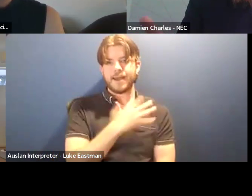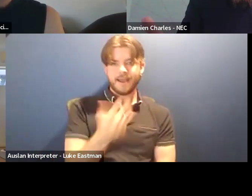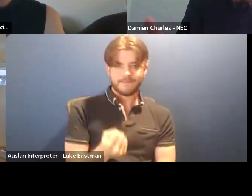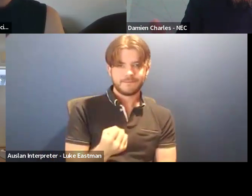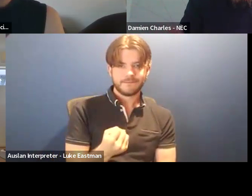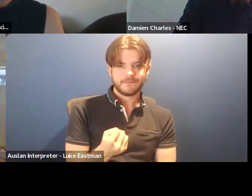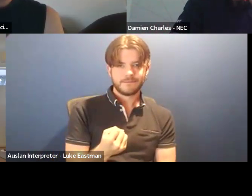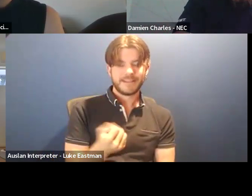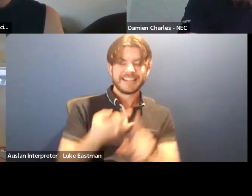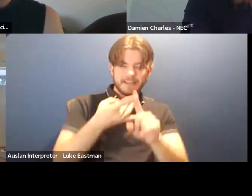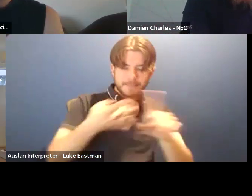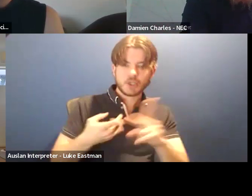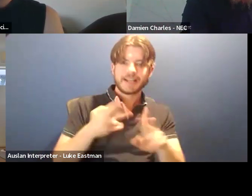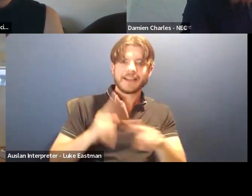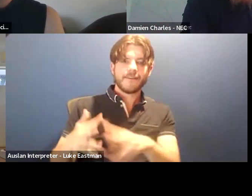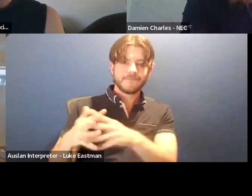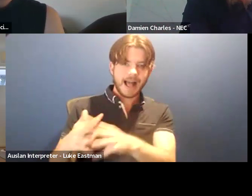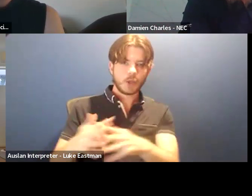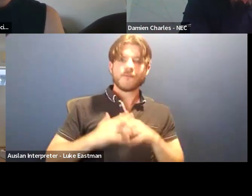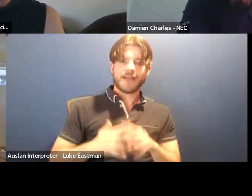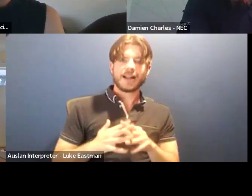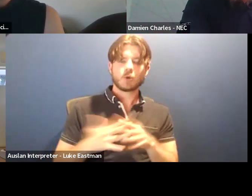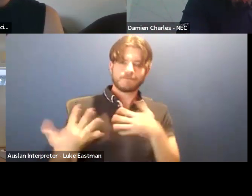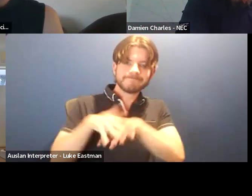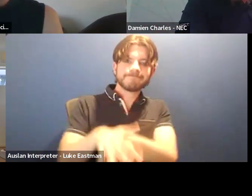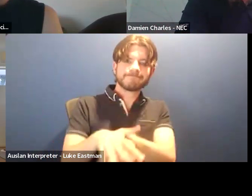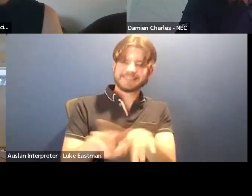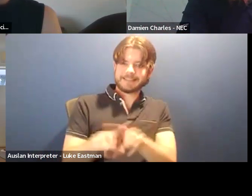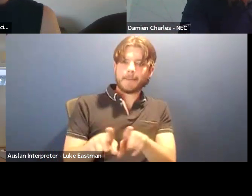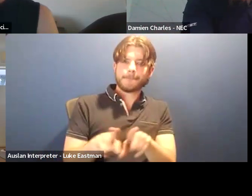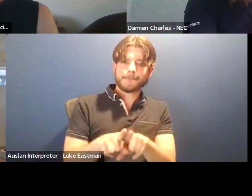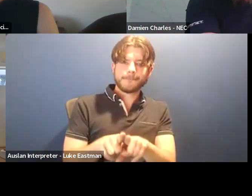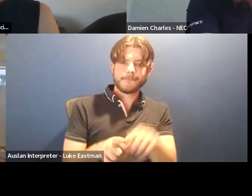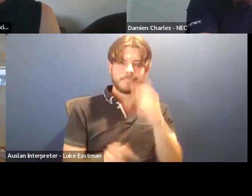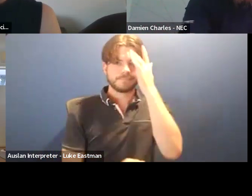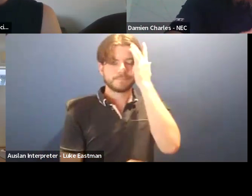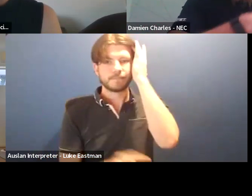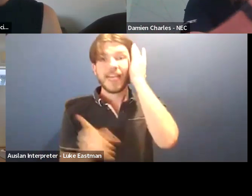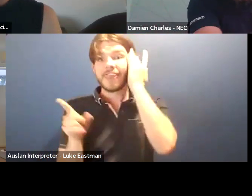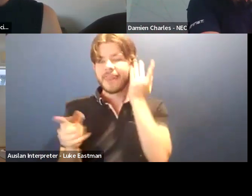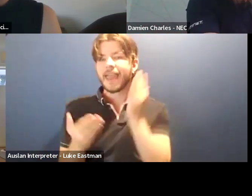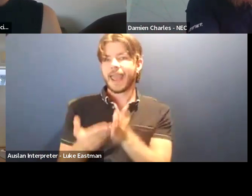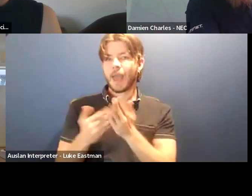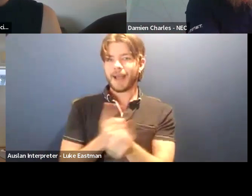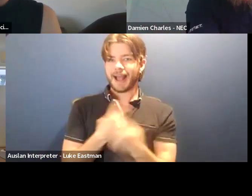aligned and you know and they are helping you connect because they are